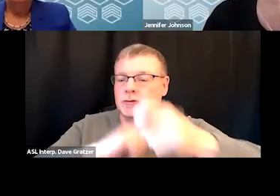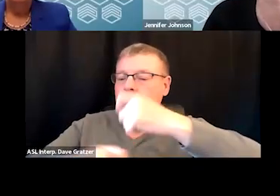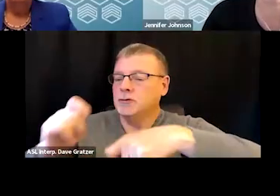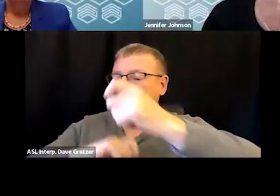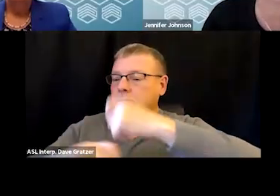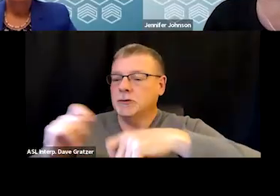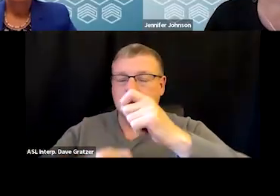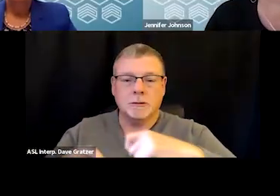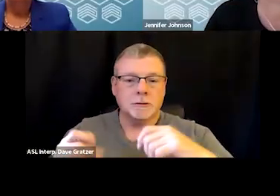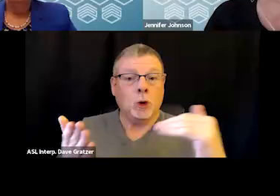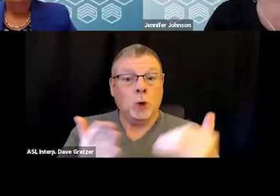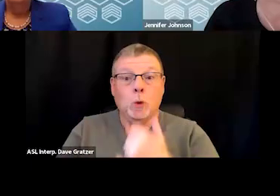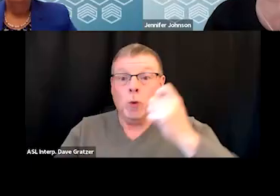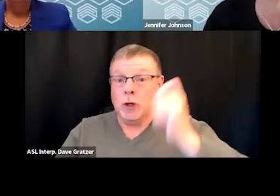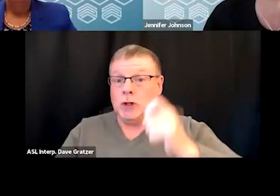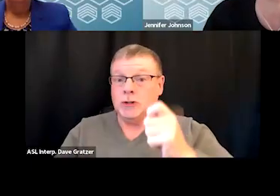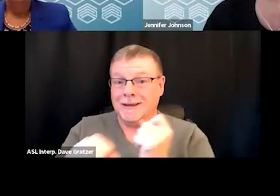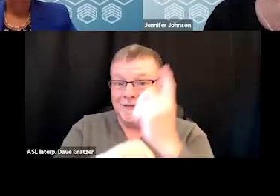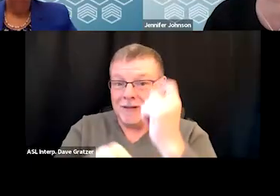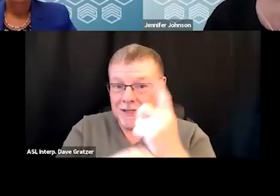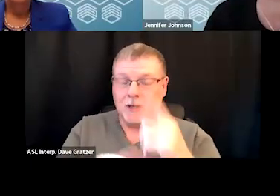You get a new set of judges every January. You get a new public defender.